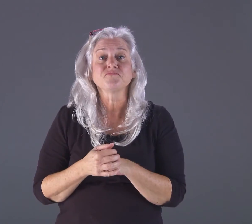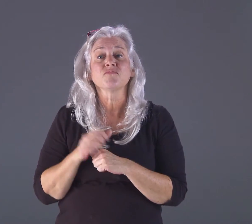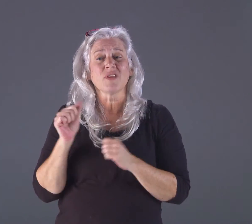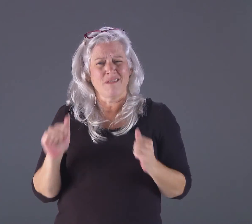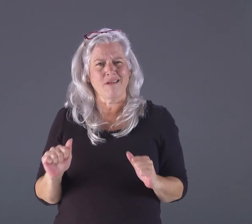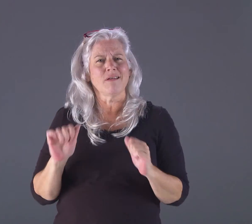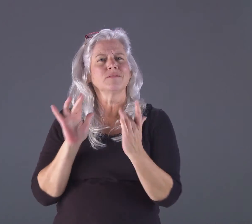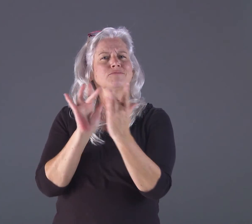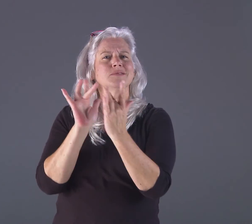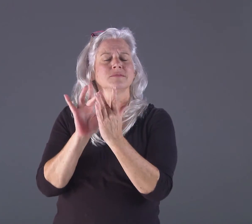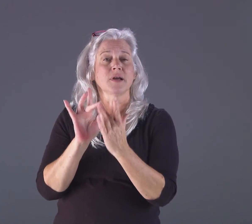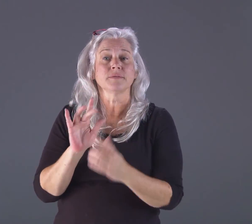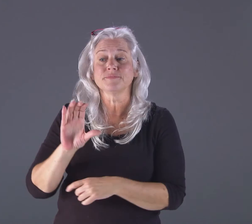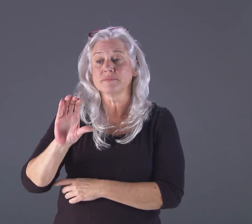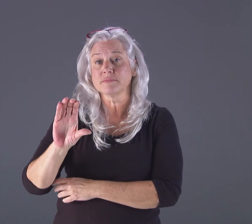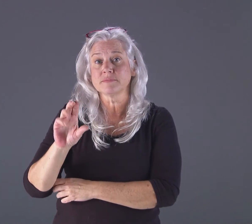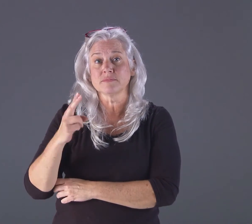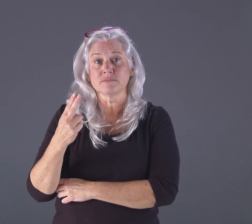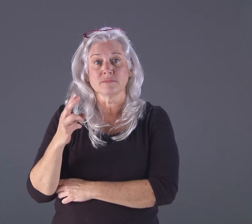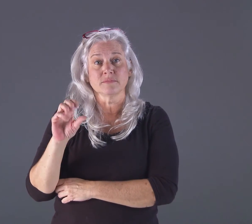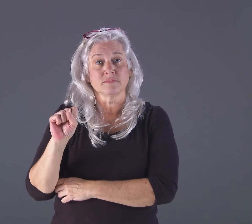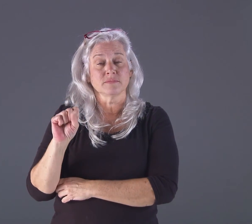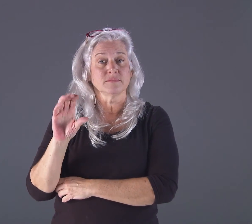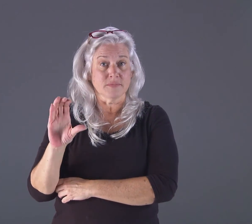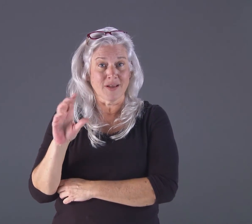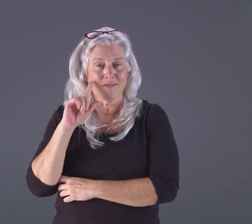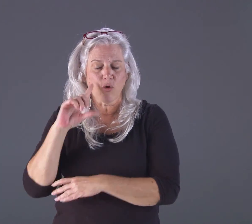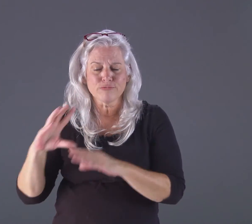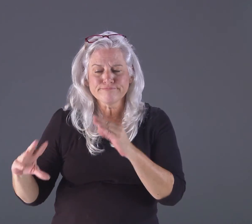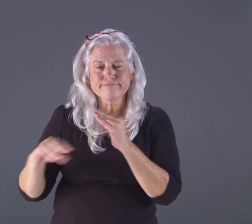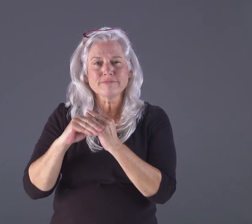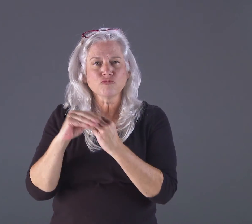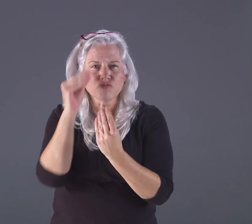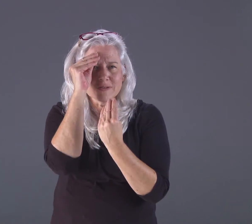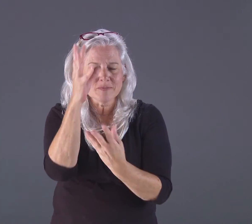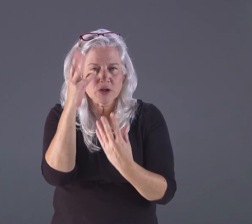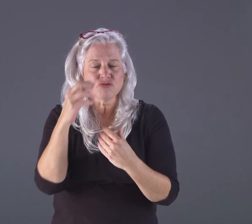You can also contact CHSC for additional information and referral.